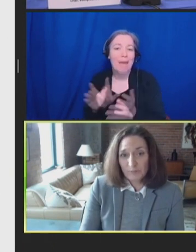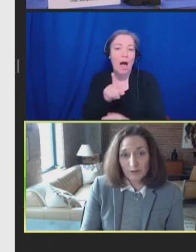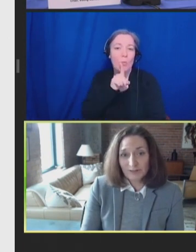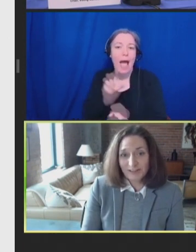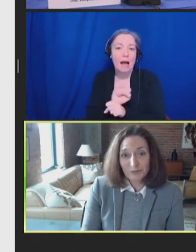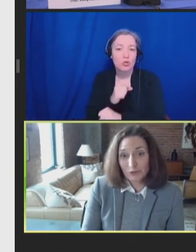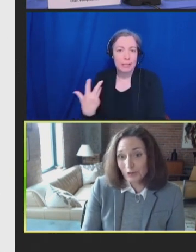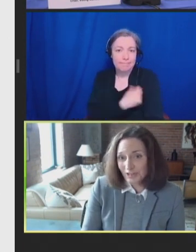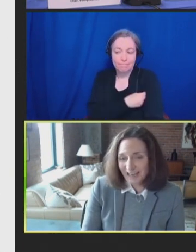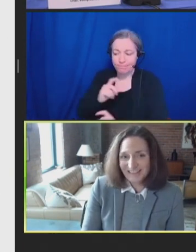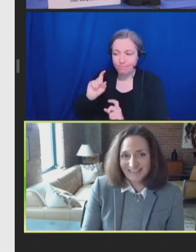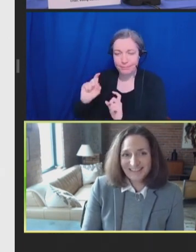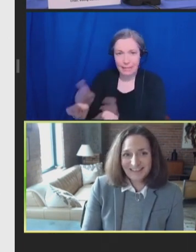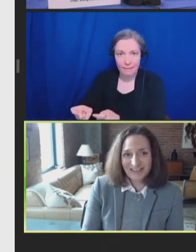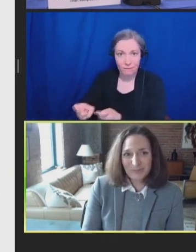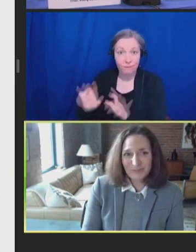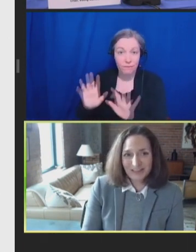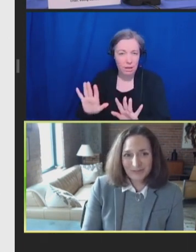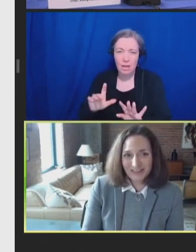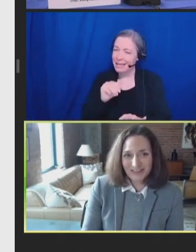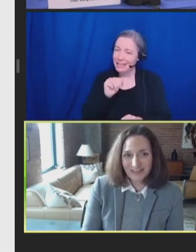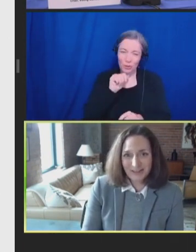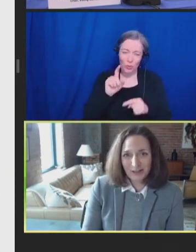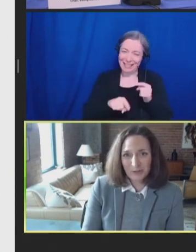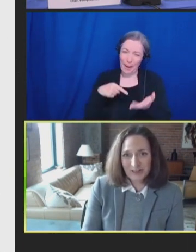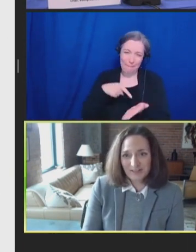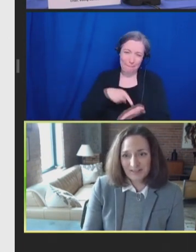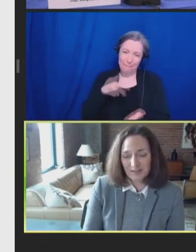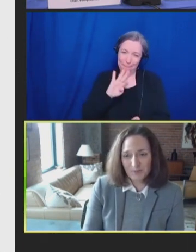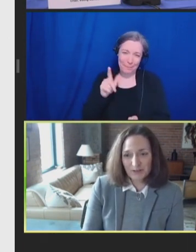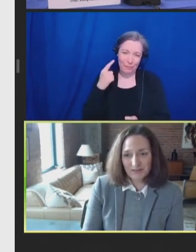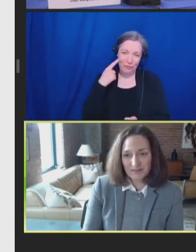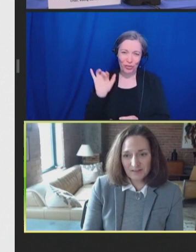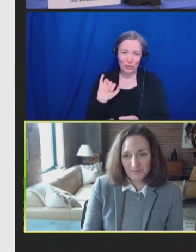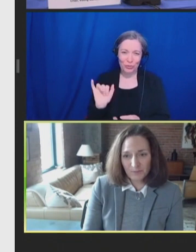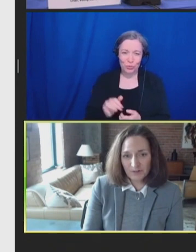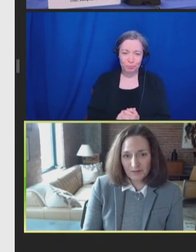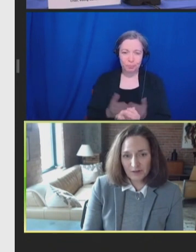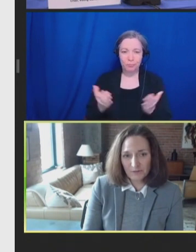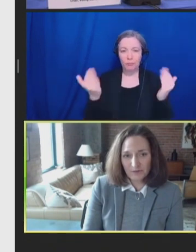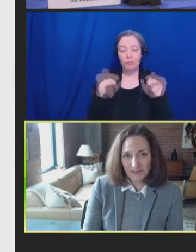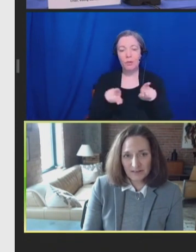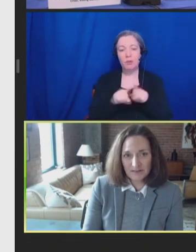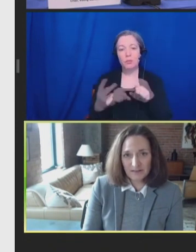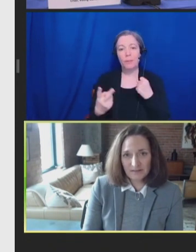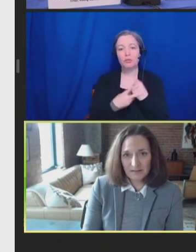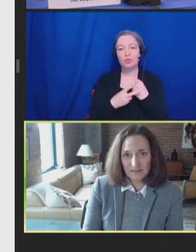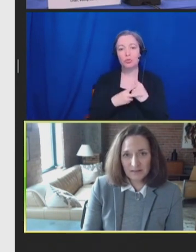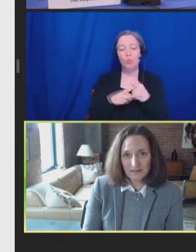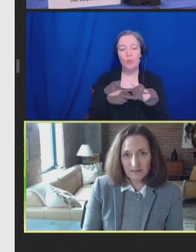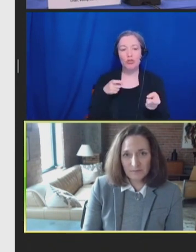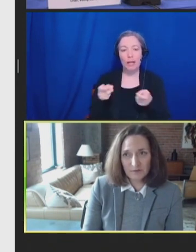A little bit about storage and handling, given our recent experience with the COVID vaccines that had